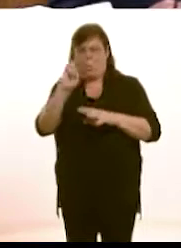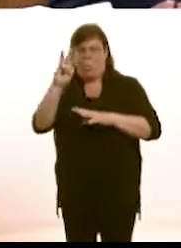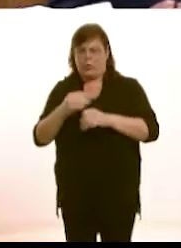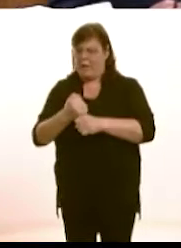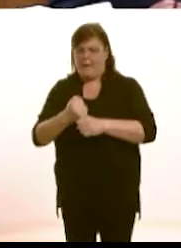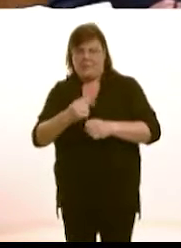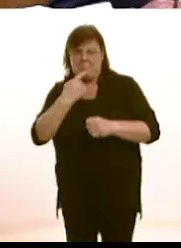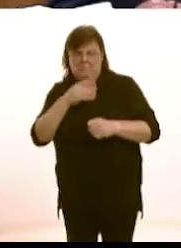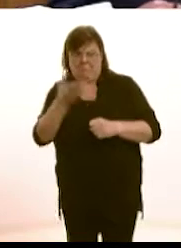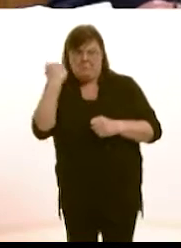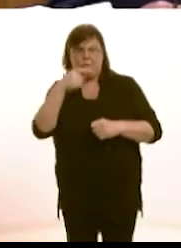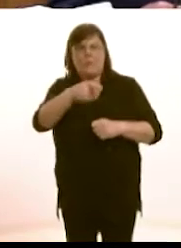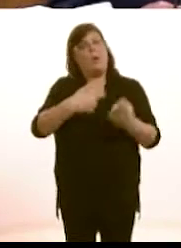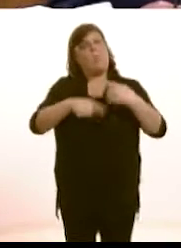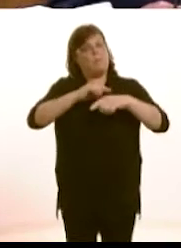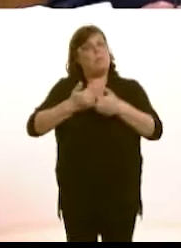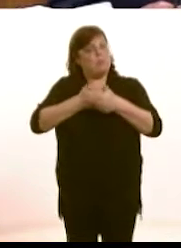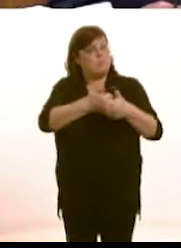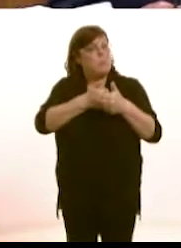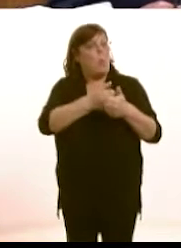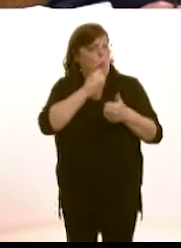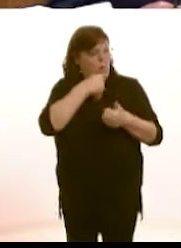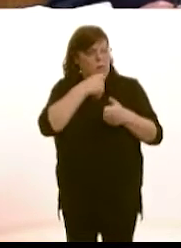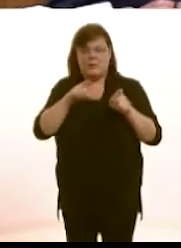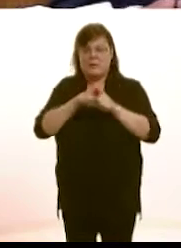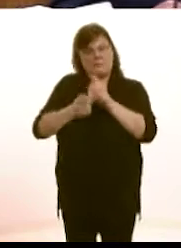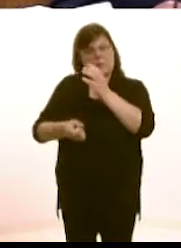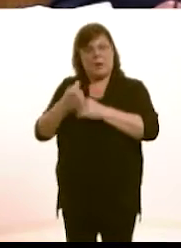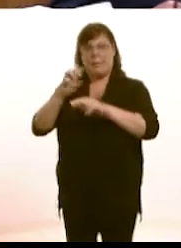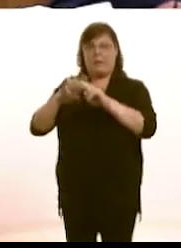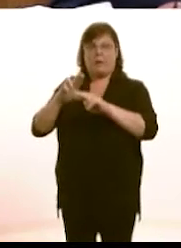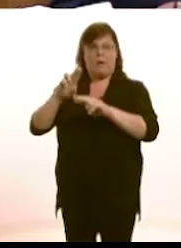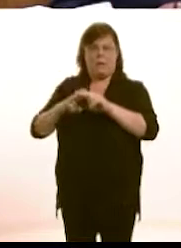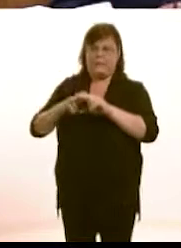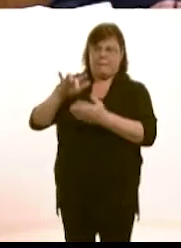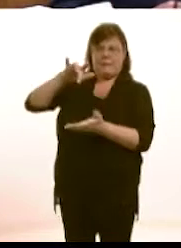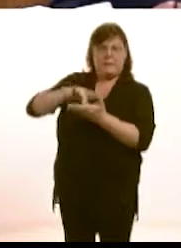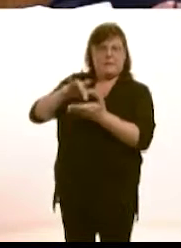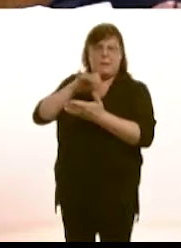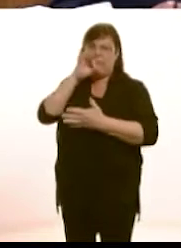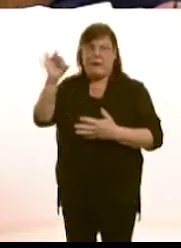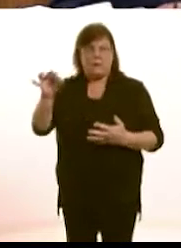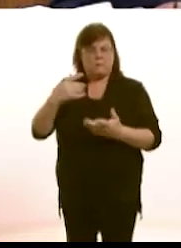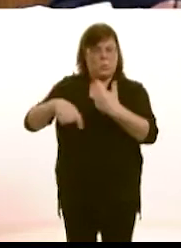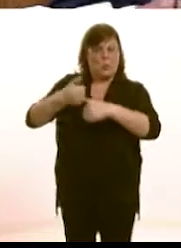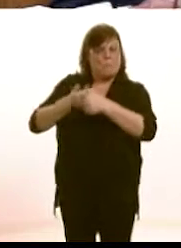stand ready to assist. Of course, we have been, as we did with the Cardiff city deal bid.